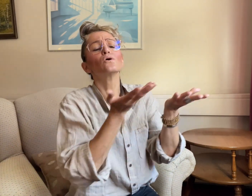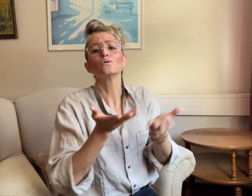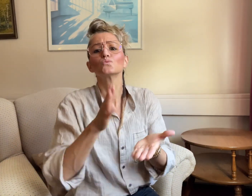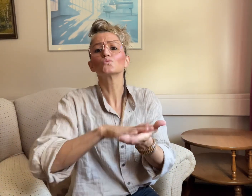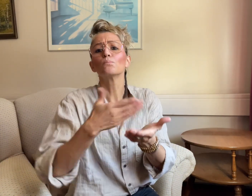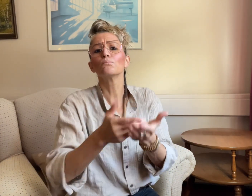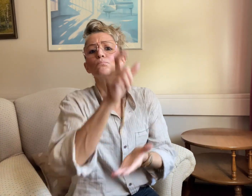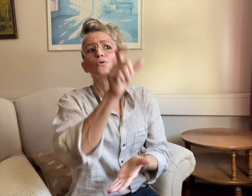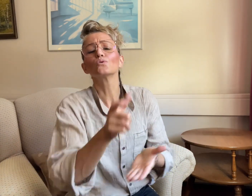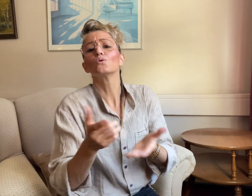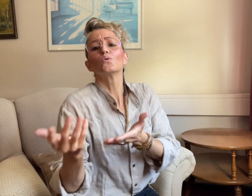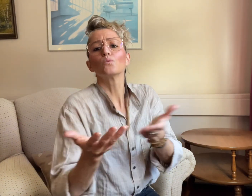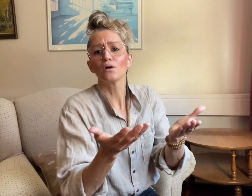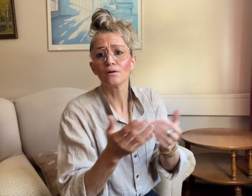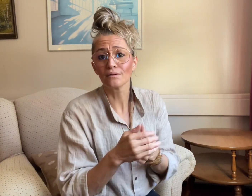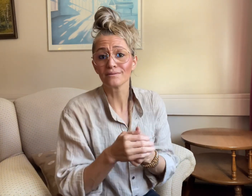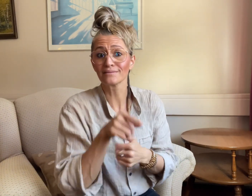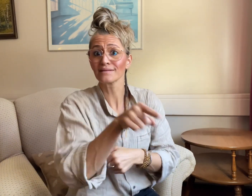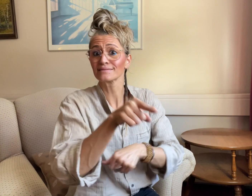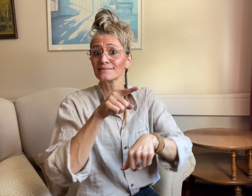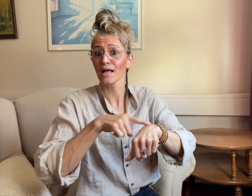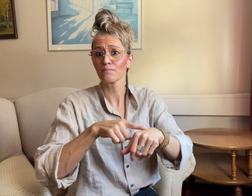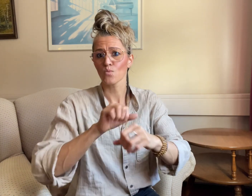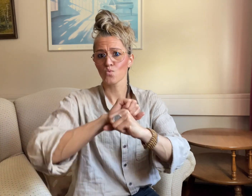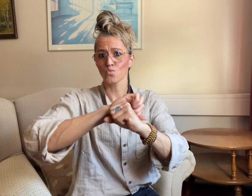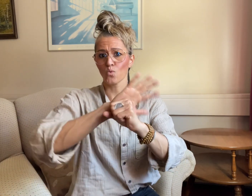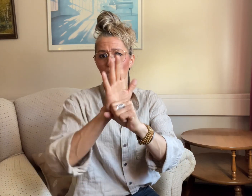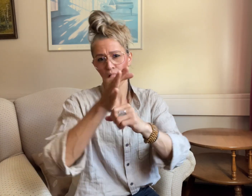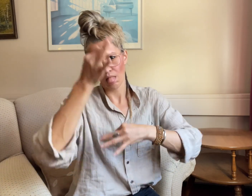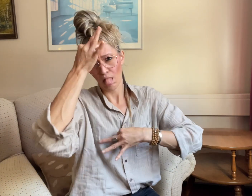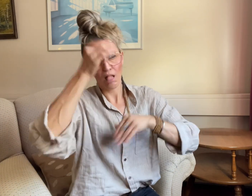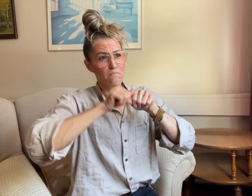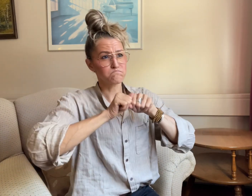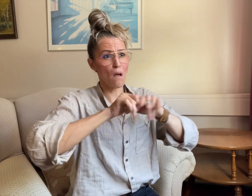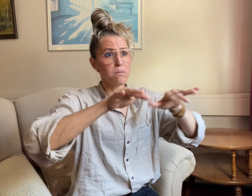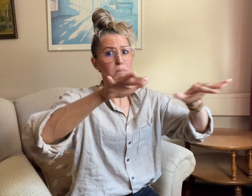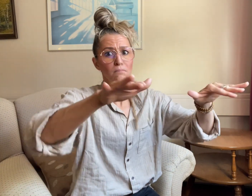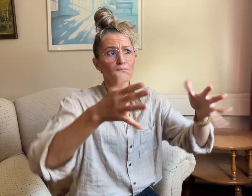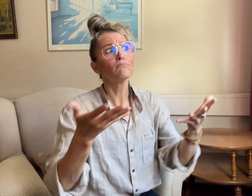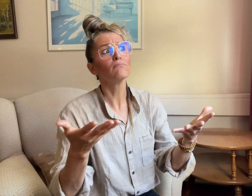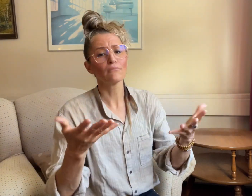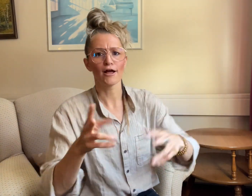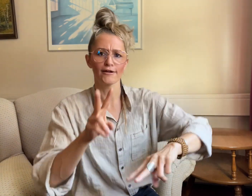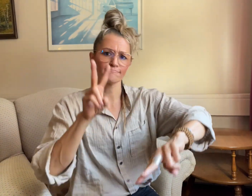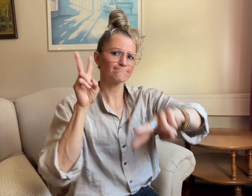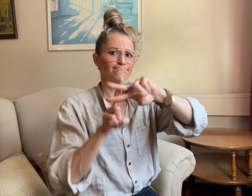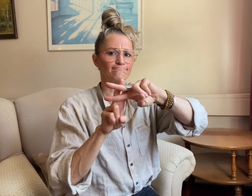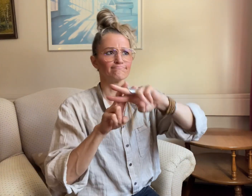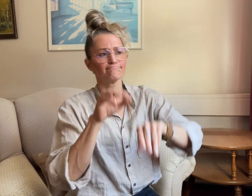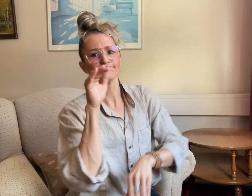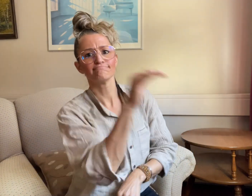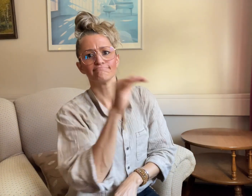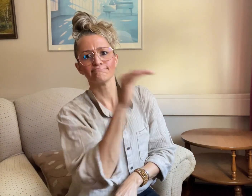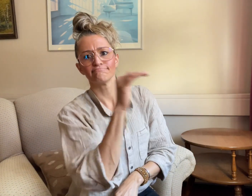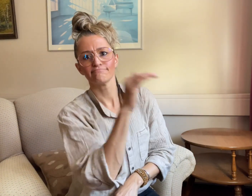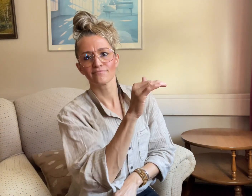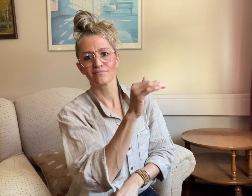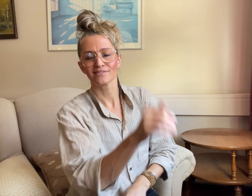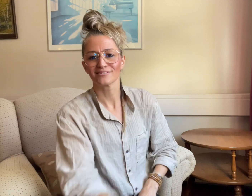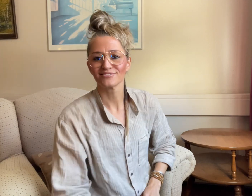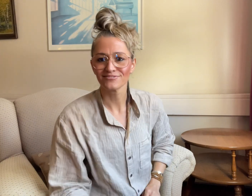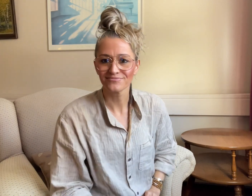when the COVID-19 pandemic started.